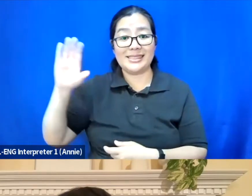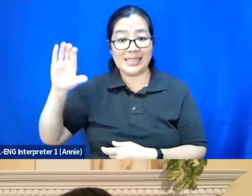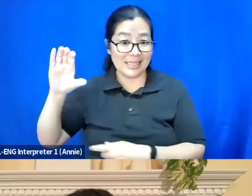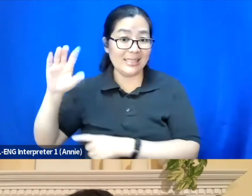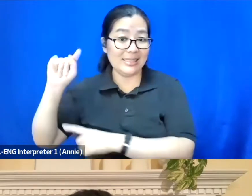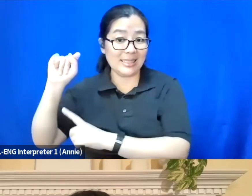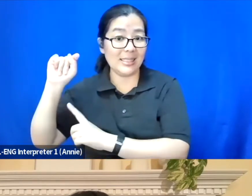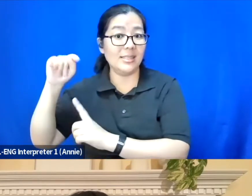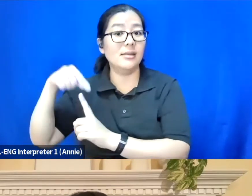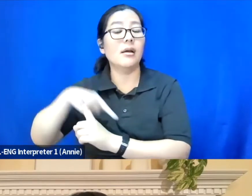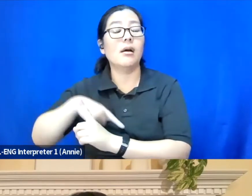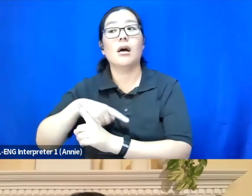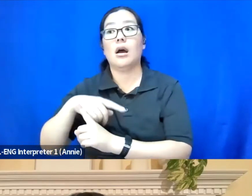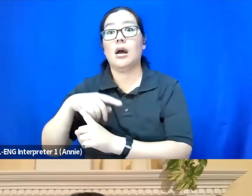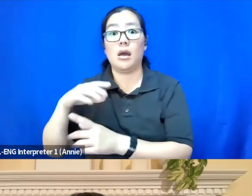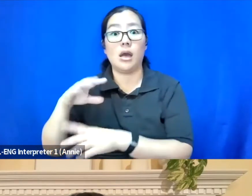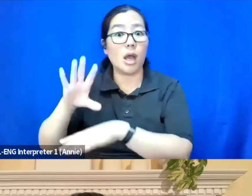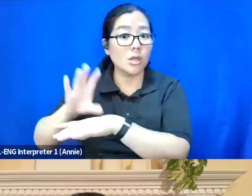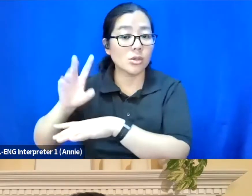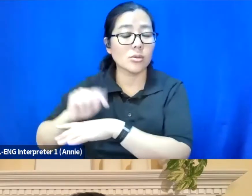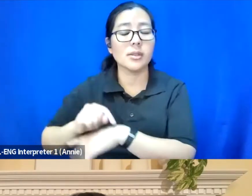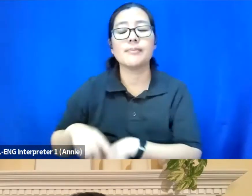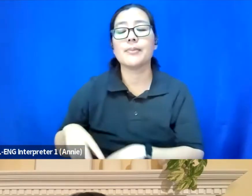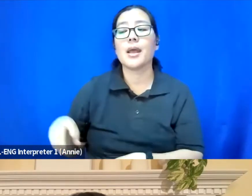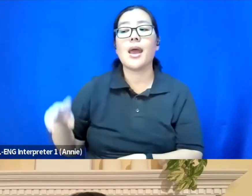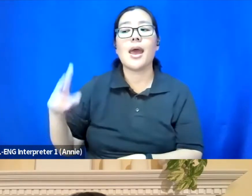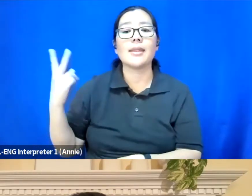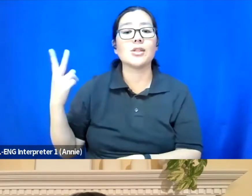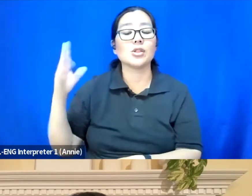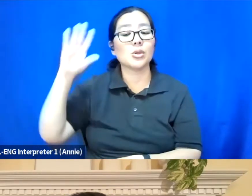about that is, like, the -- the writing that you do about fashion --